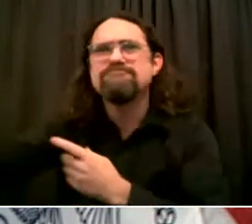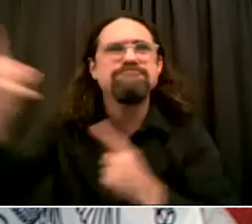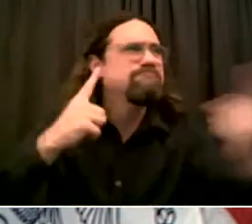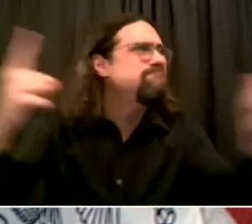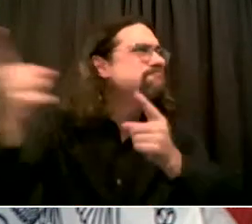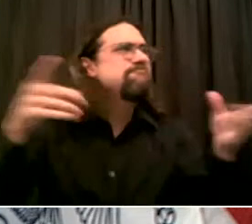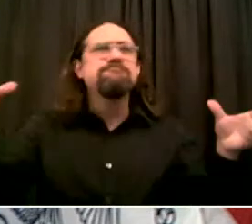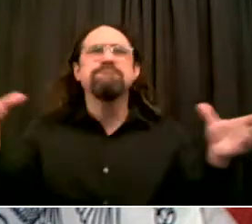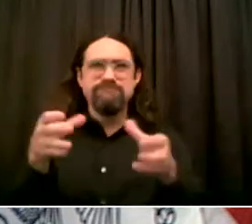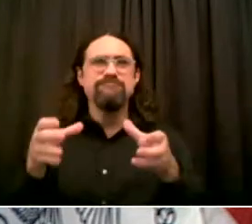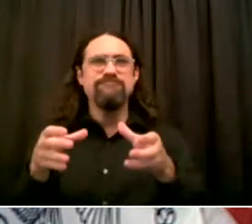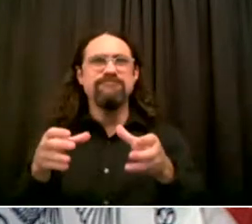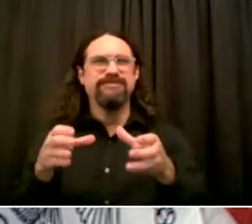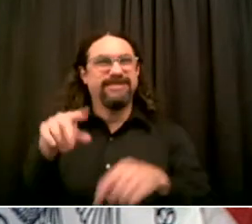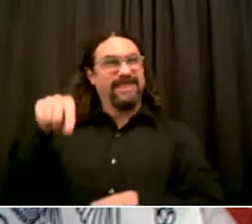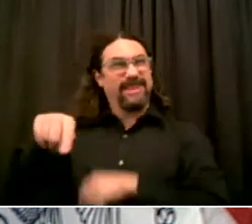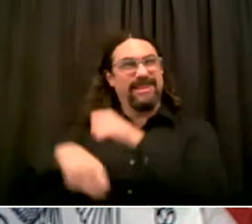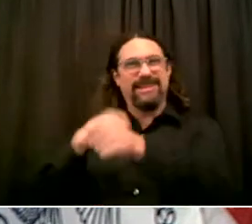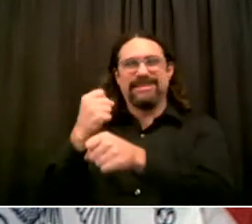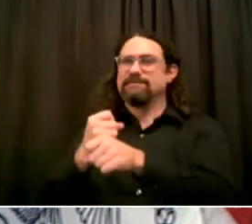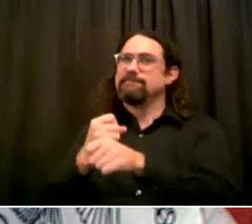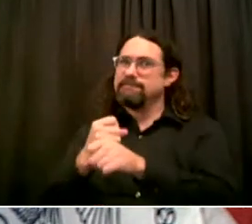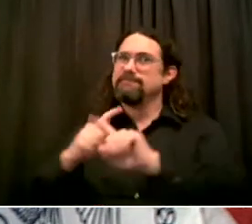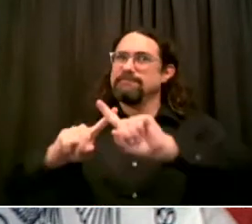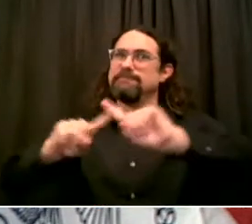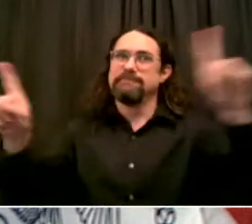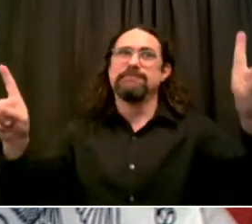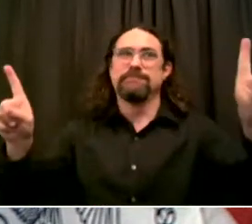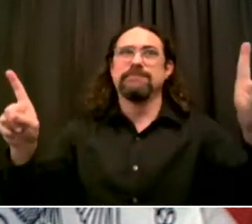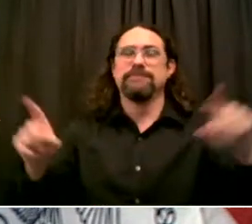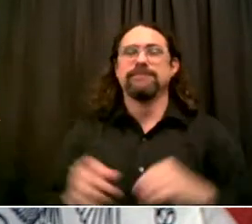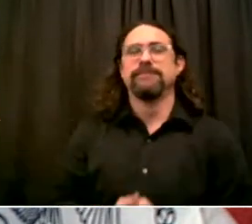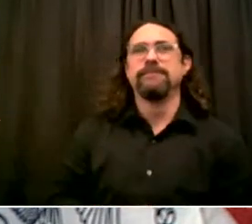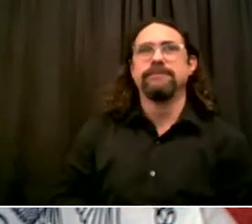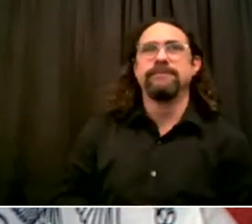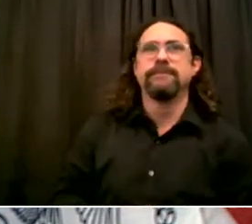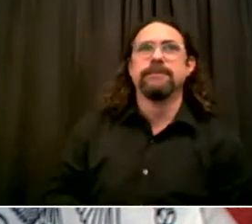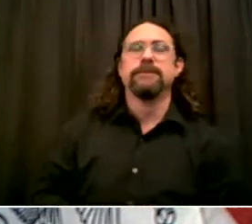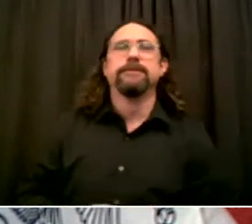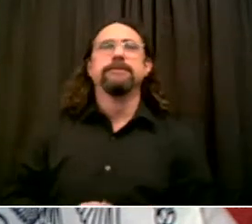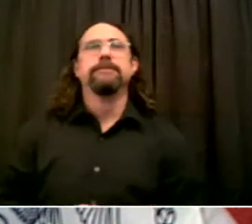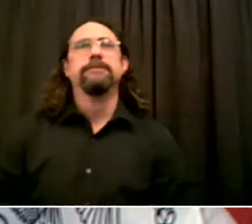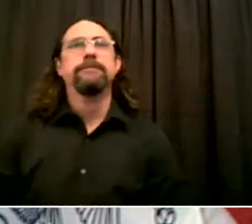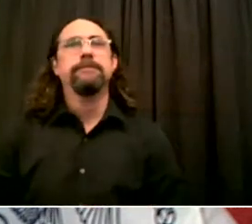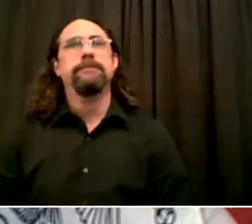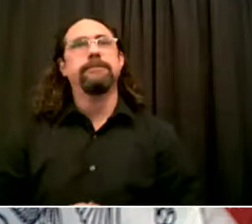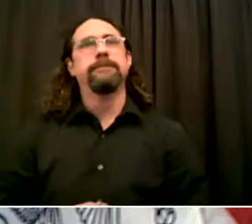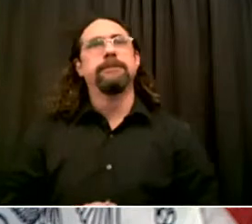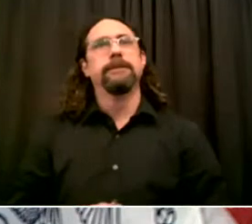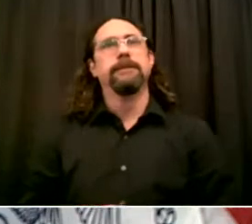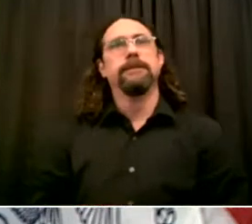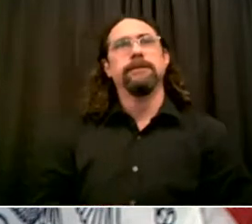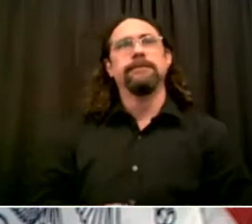WE WOULD DO IN A NORMAL YEAR BUT IT IS NOT A NORMAL YEAR. SO THE HOLIDAYS WOULD NORMALLY